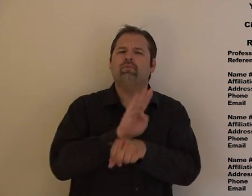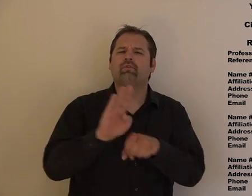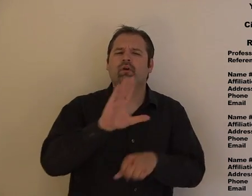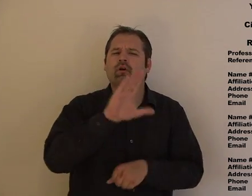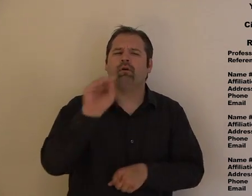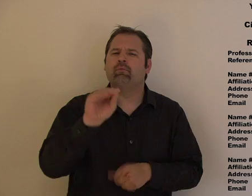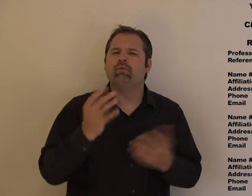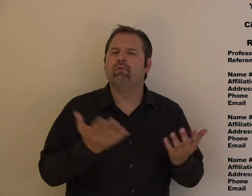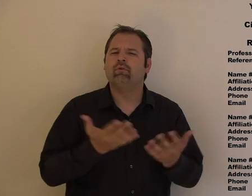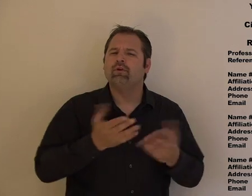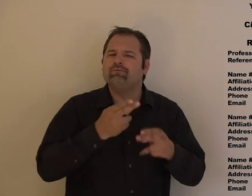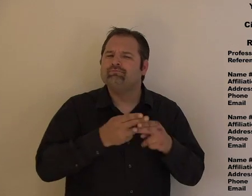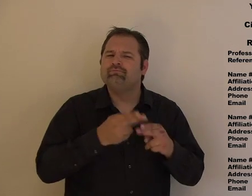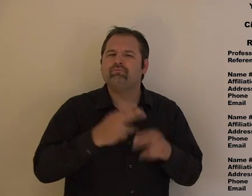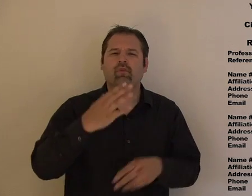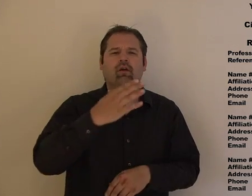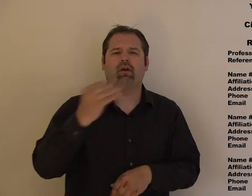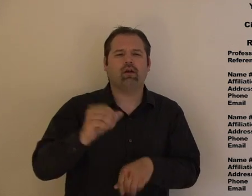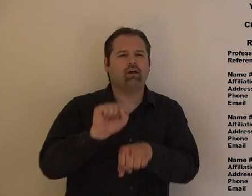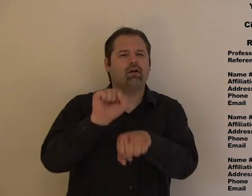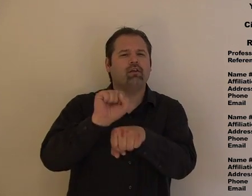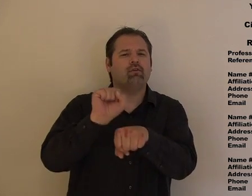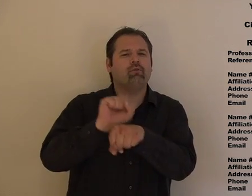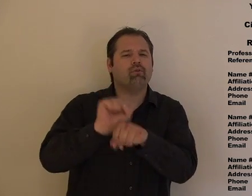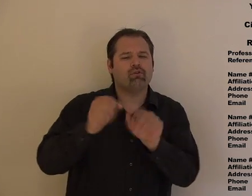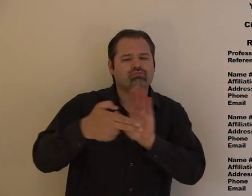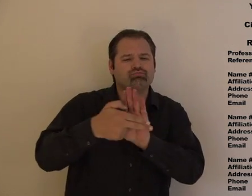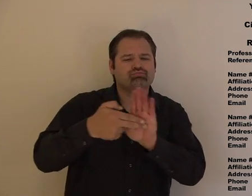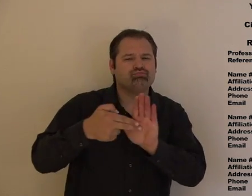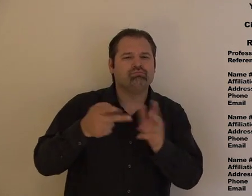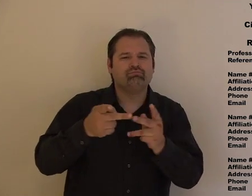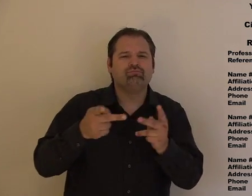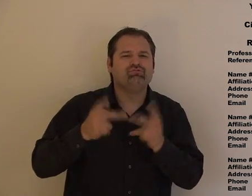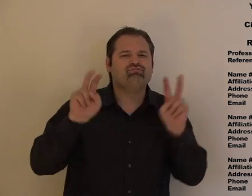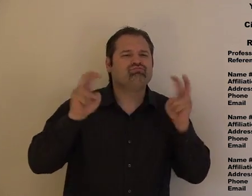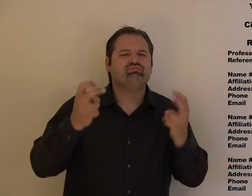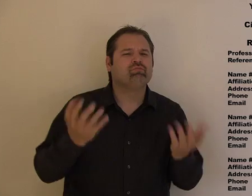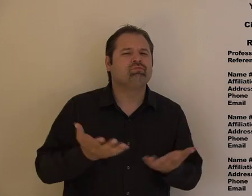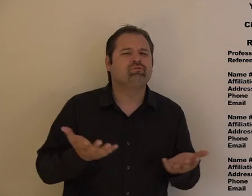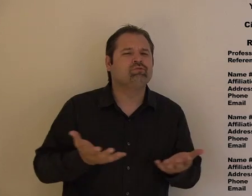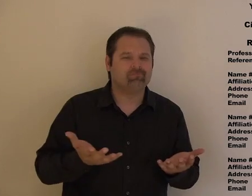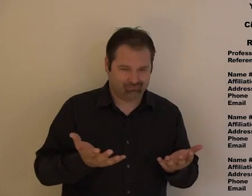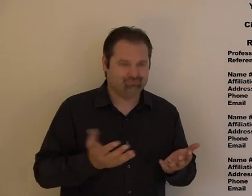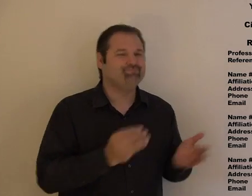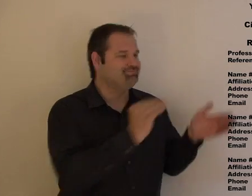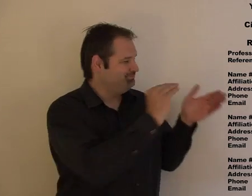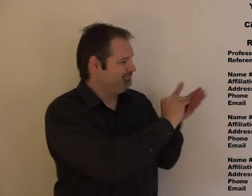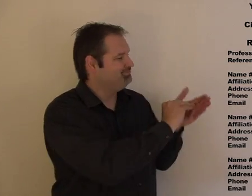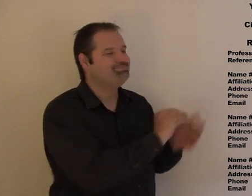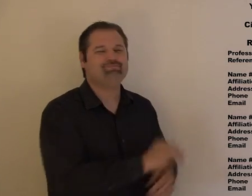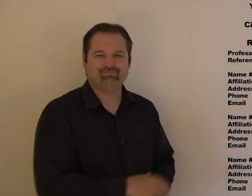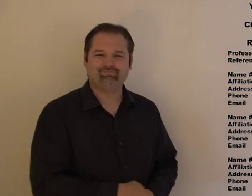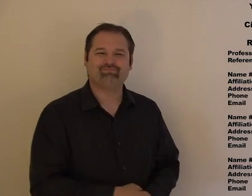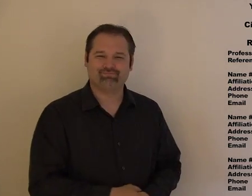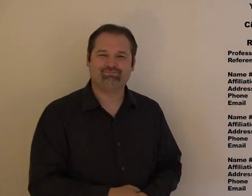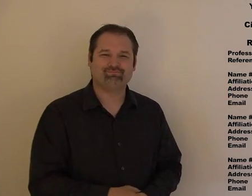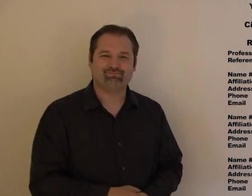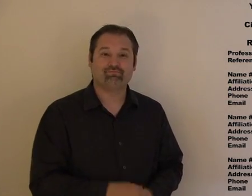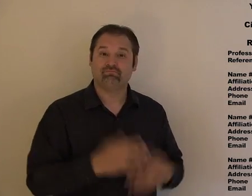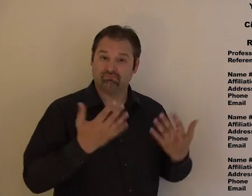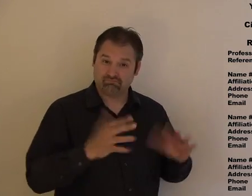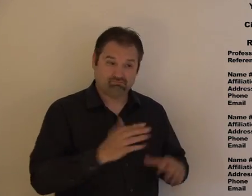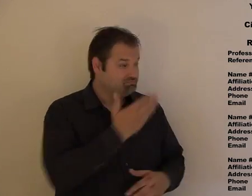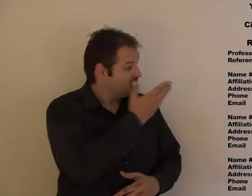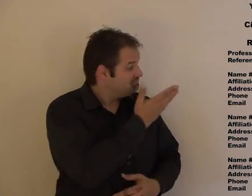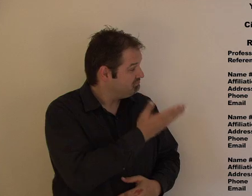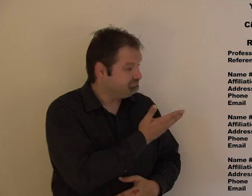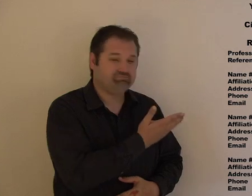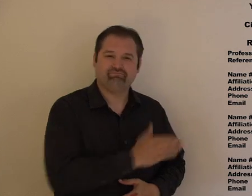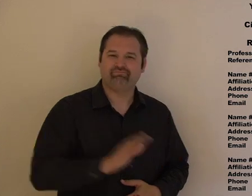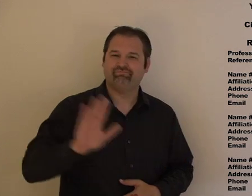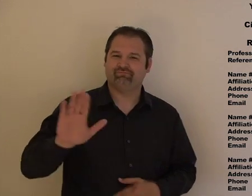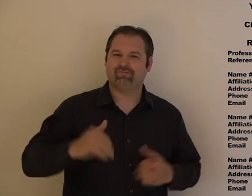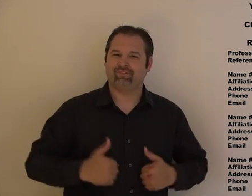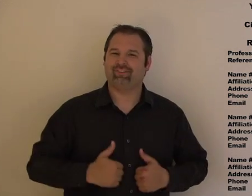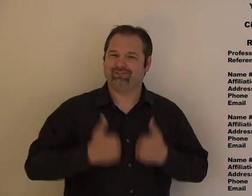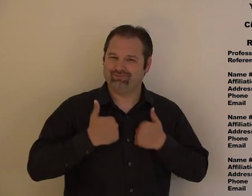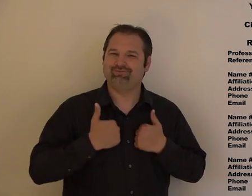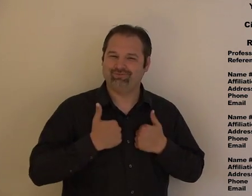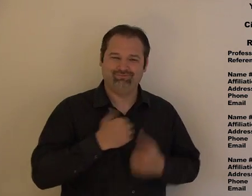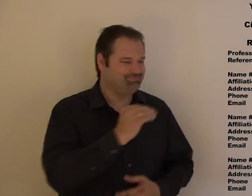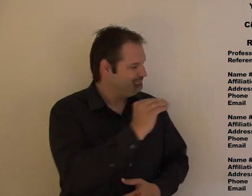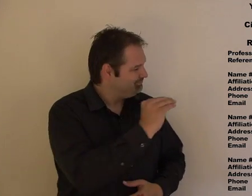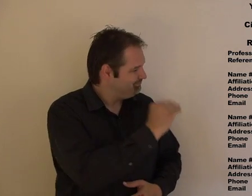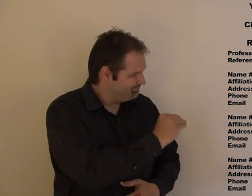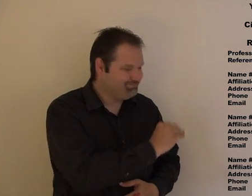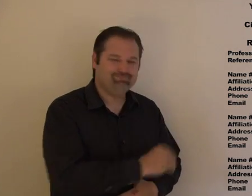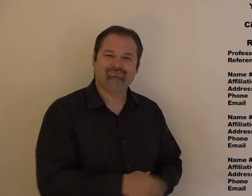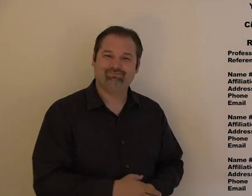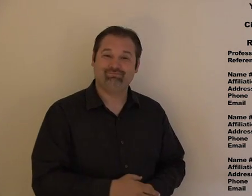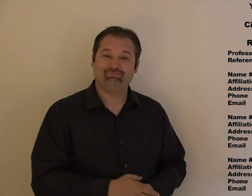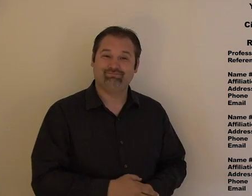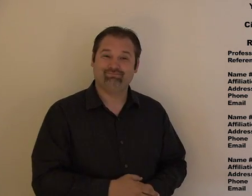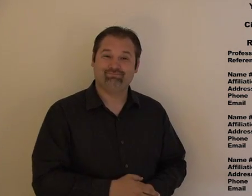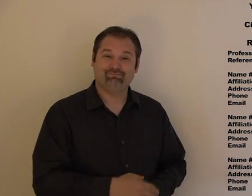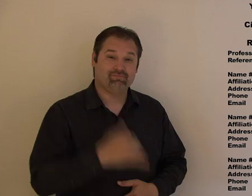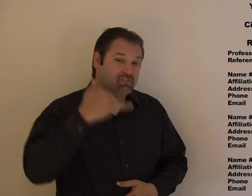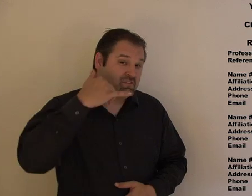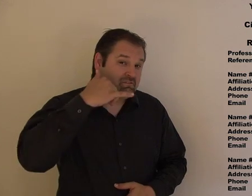their address; phone number; followed by their email address.